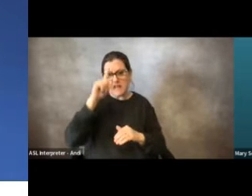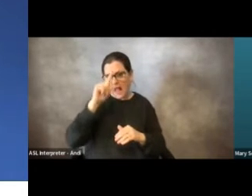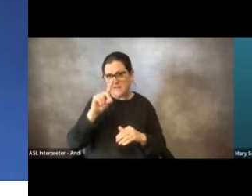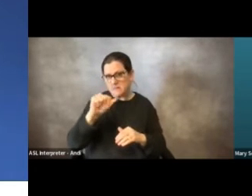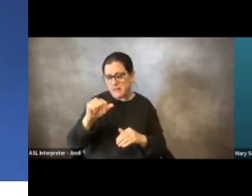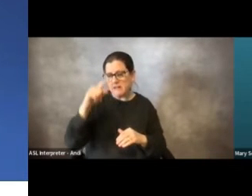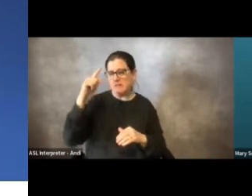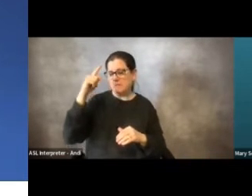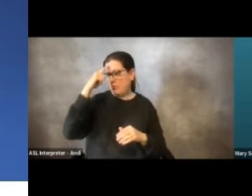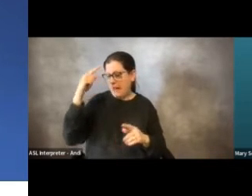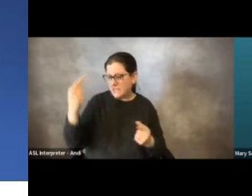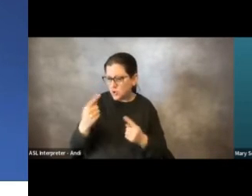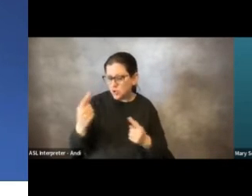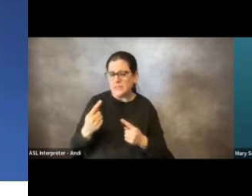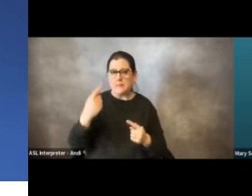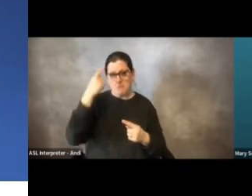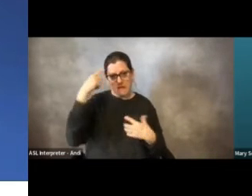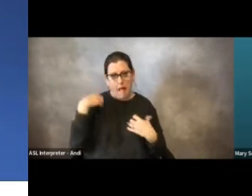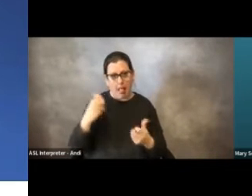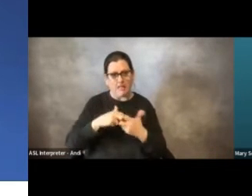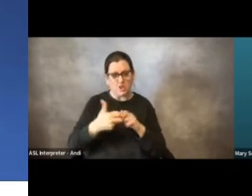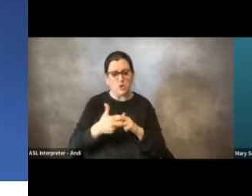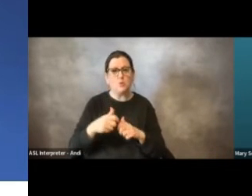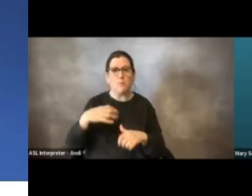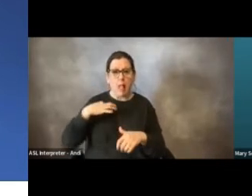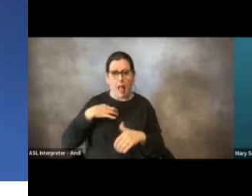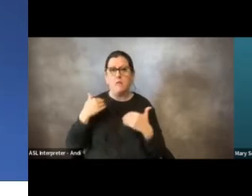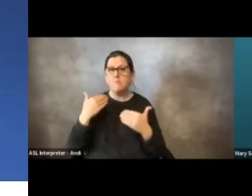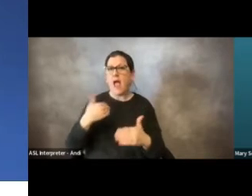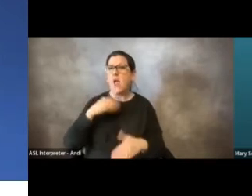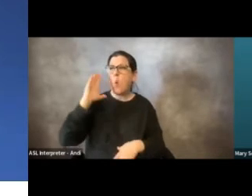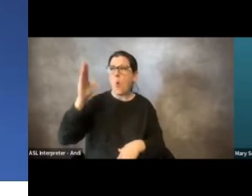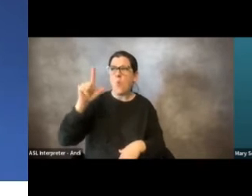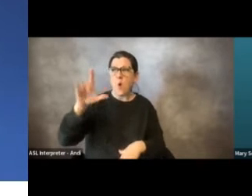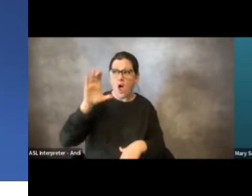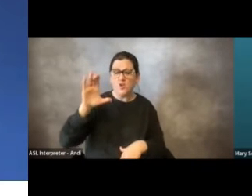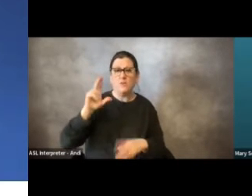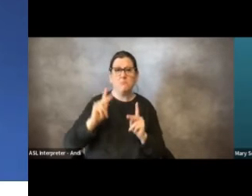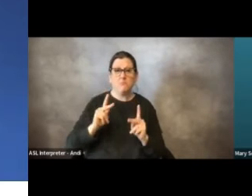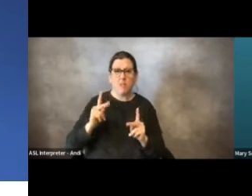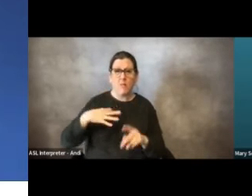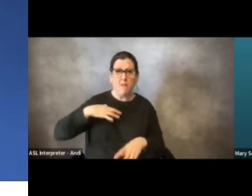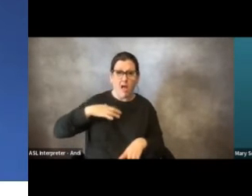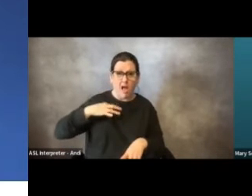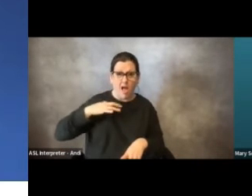condition to apply, we had more than 100 applications of individuals with lived experiences who wanted to serve on the committee and the